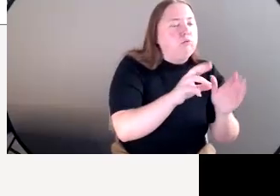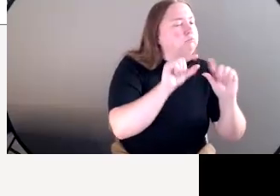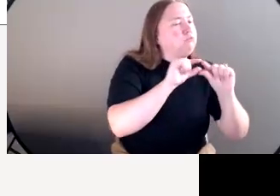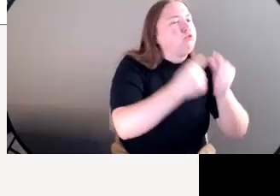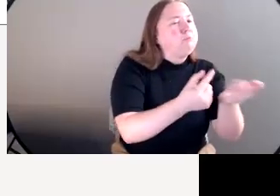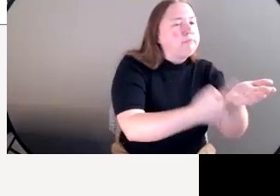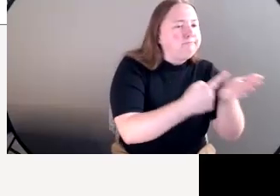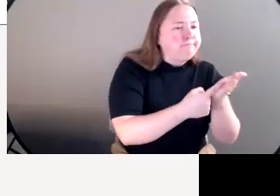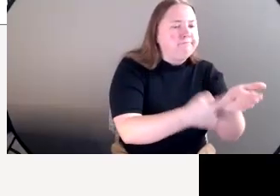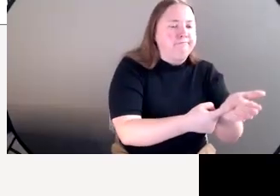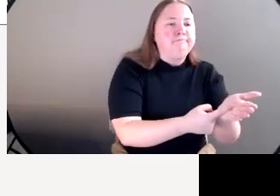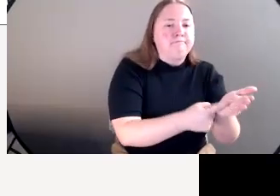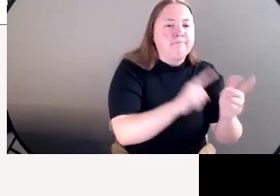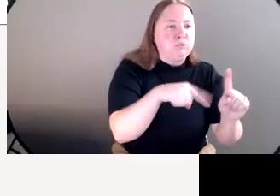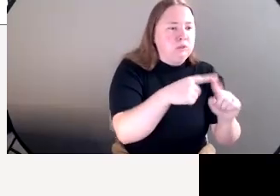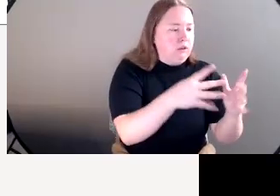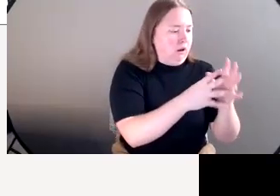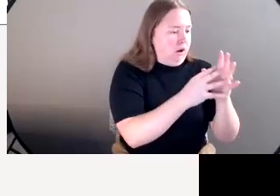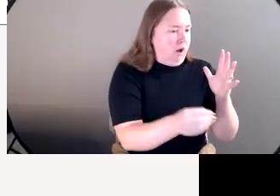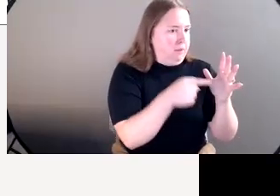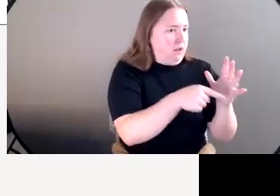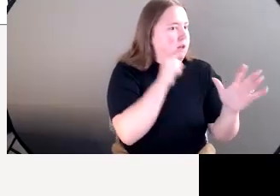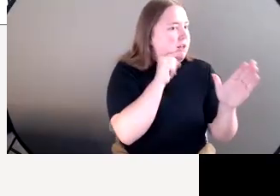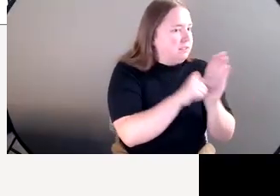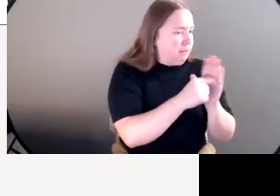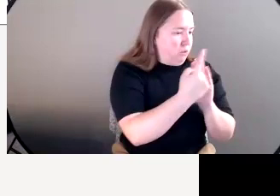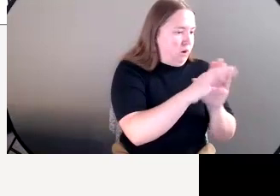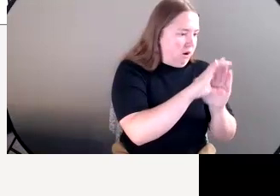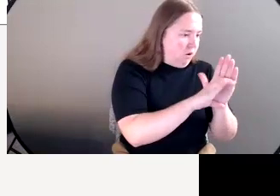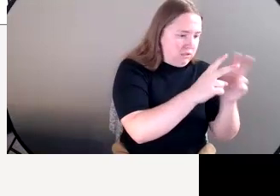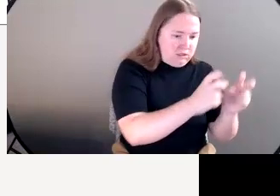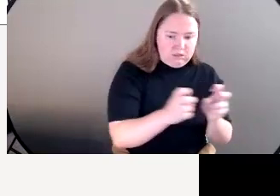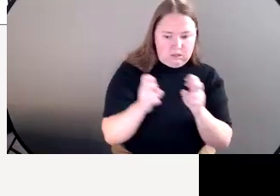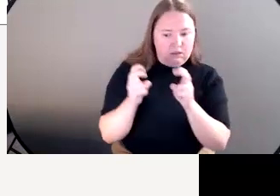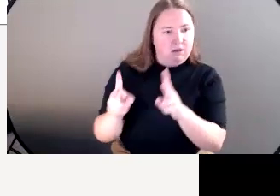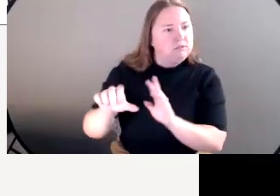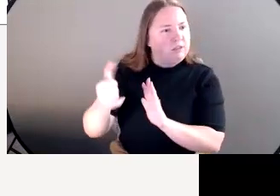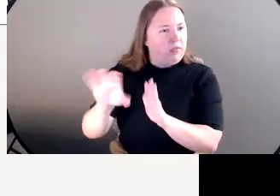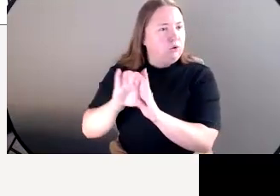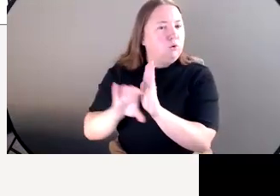So when you copy that assignment from one course to another, if